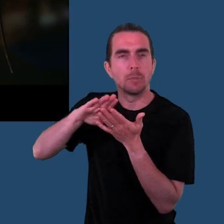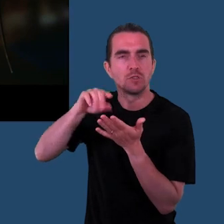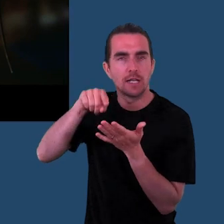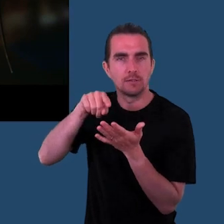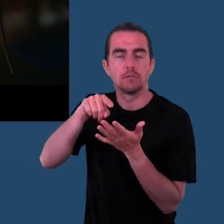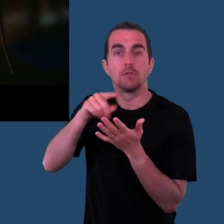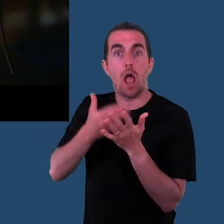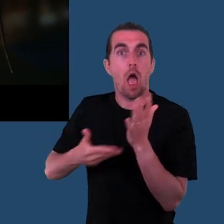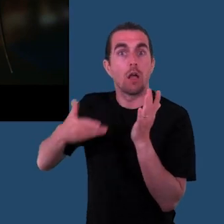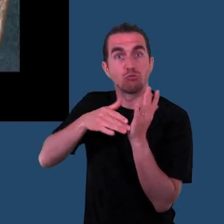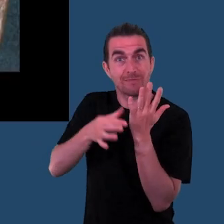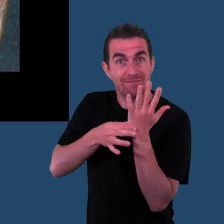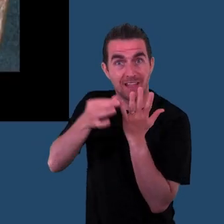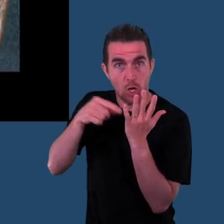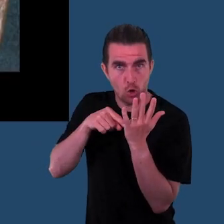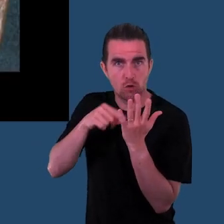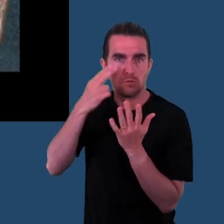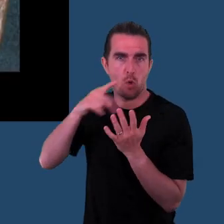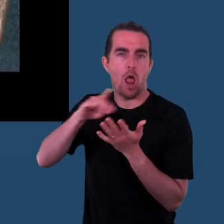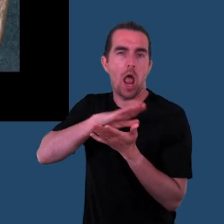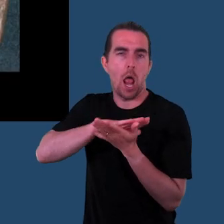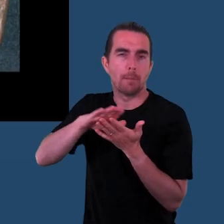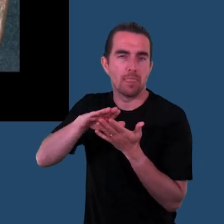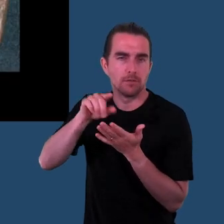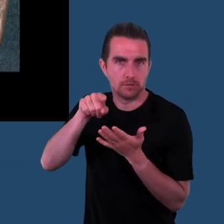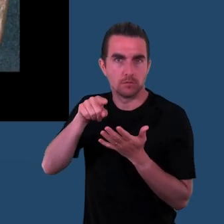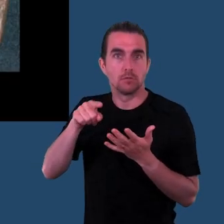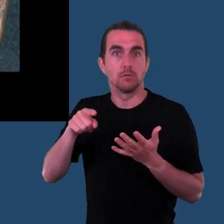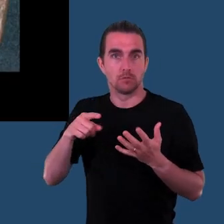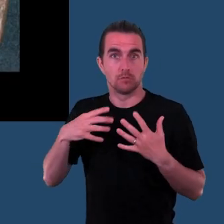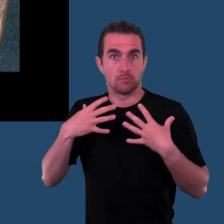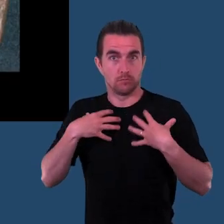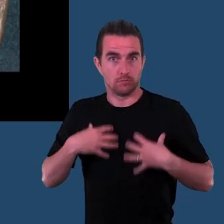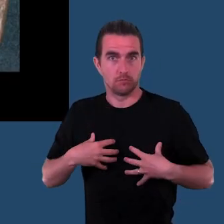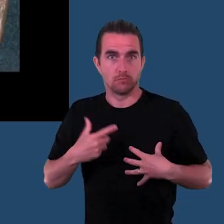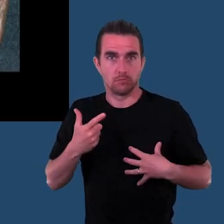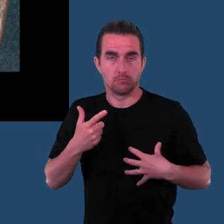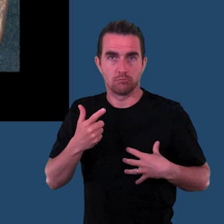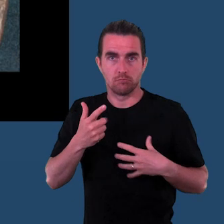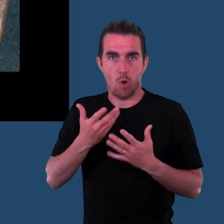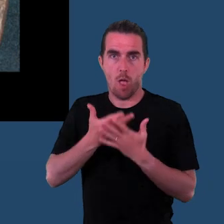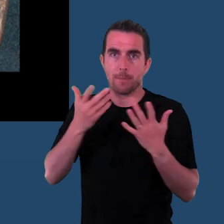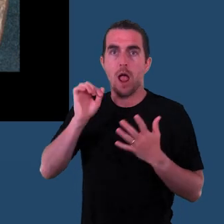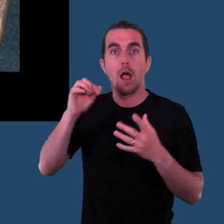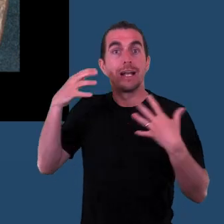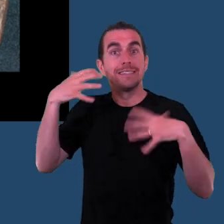and the extra finger bones is called hyperphalangy, yeah, as you can see here, compared to a dinosaur hand,